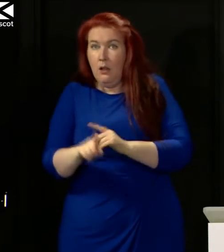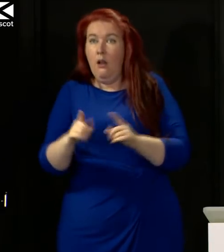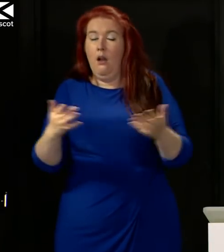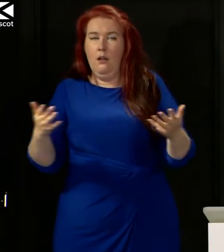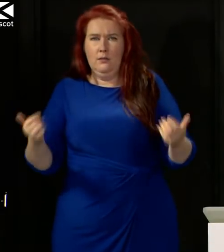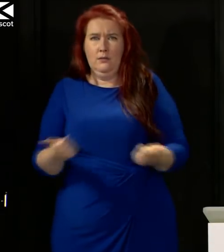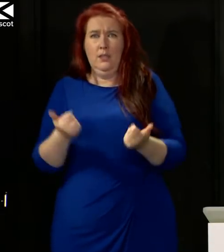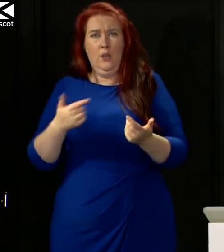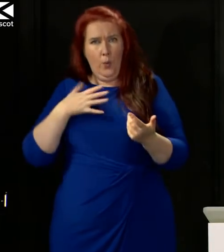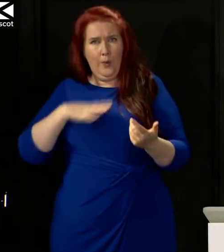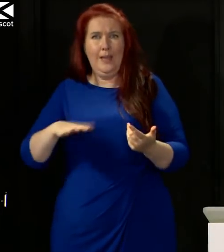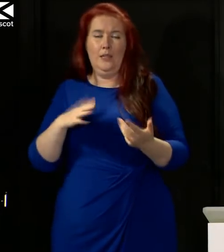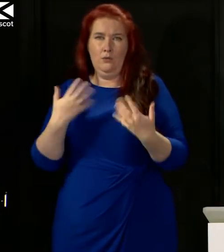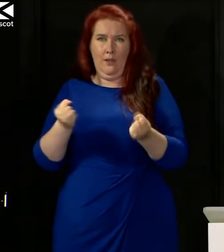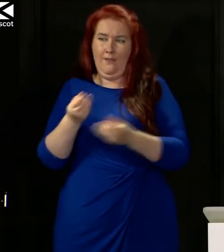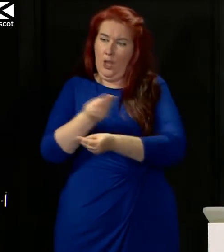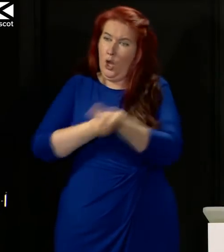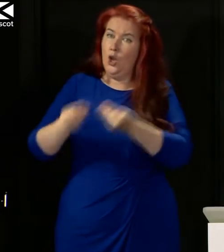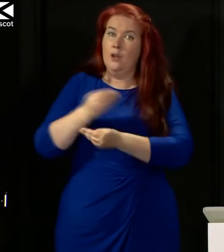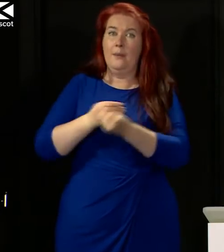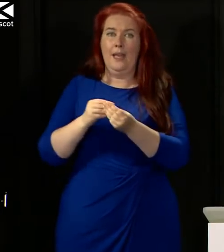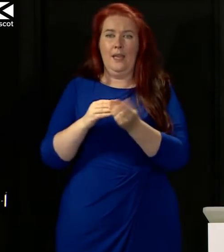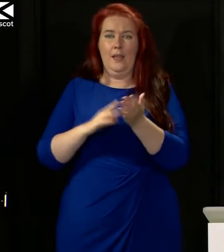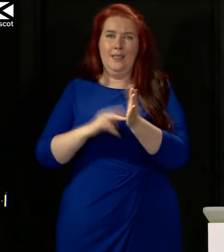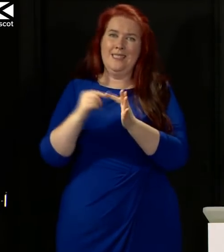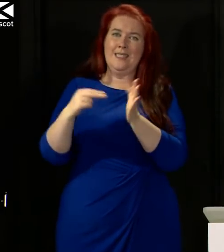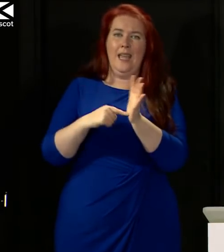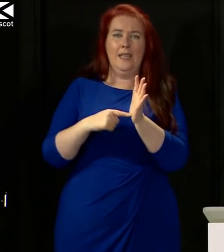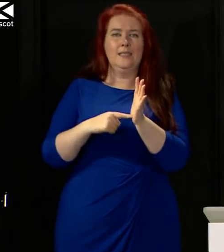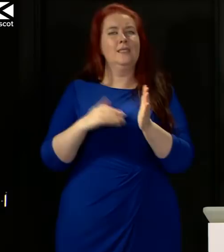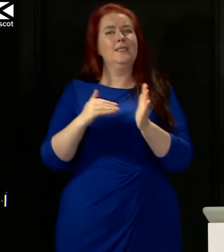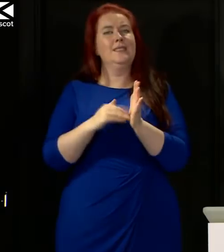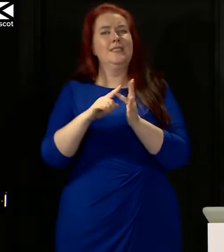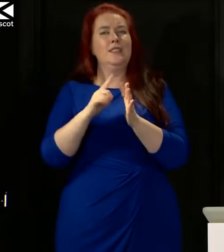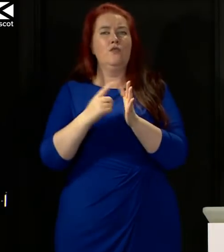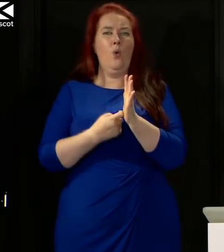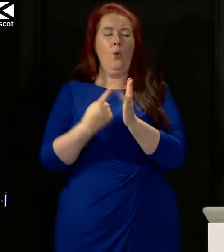to a net to zero economy and indeed to a net zero society. The figures today, although